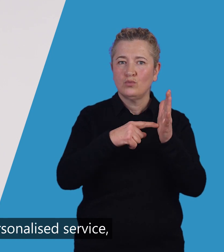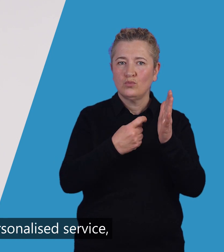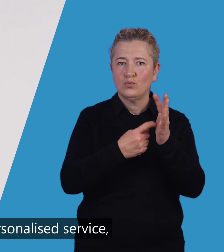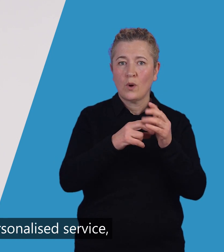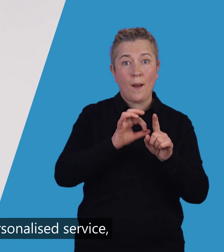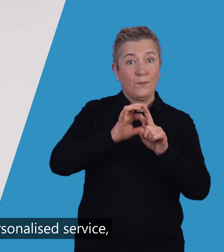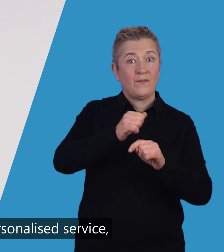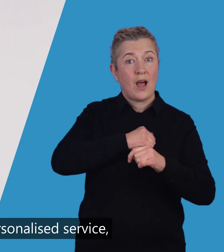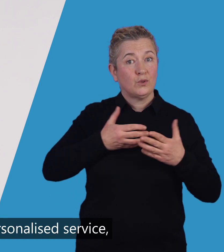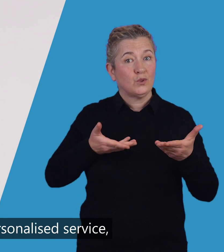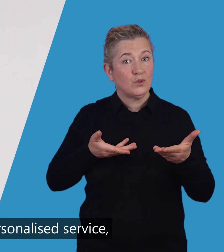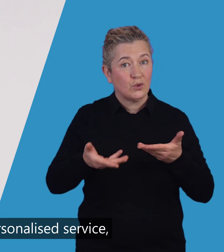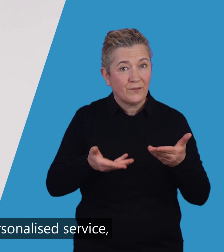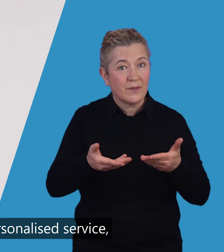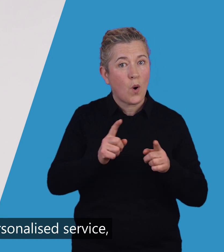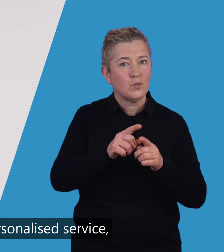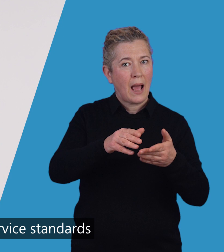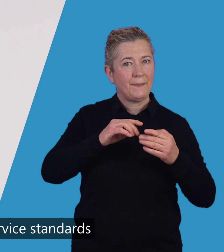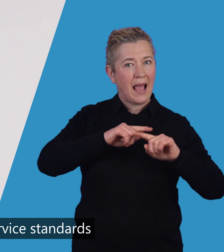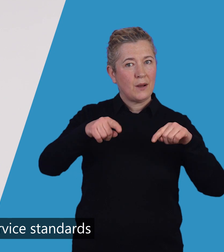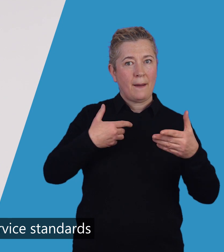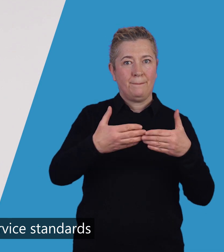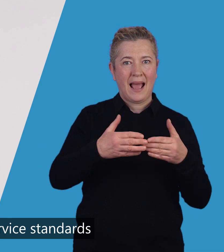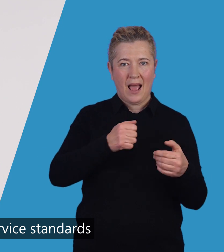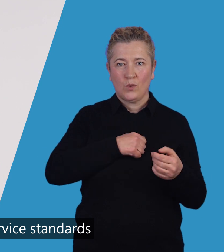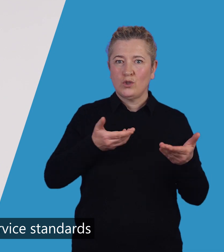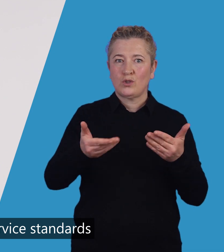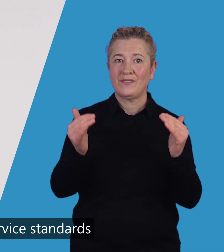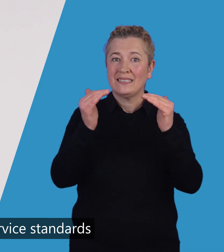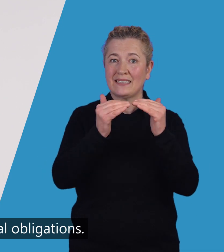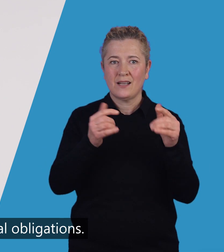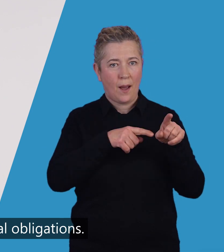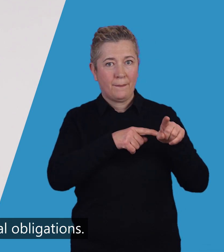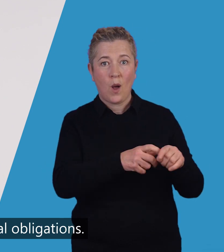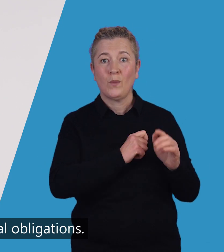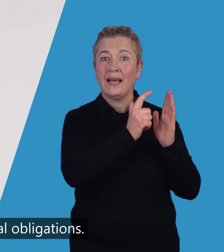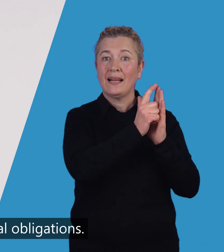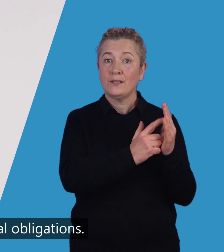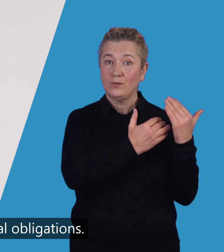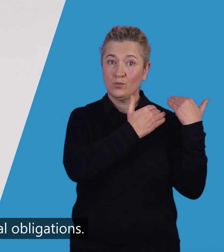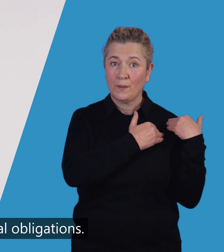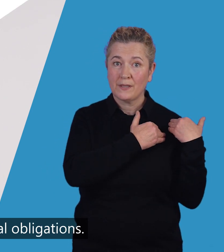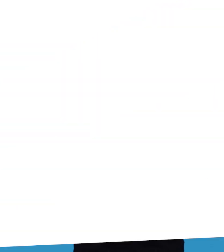improve our tailored and personalised service, help us to manage our service standards and comply with our legal obligations.